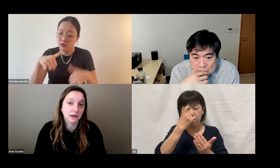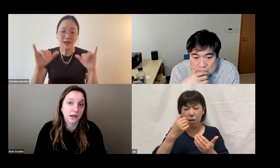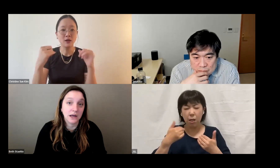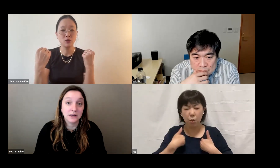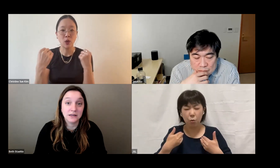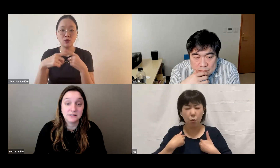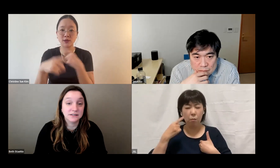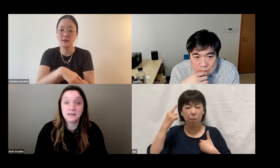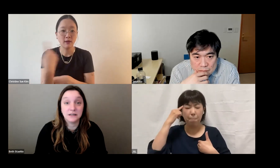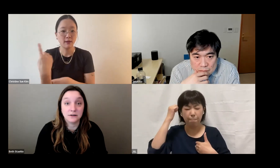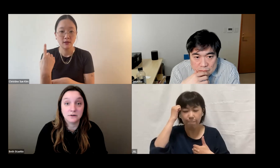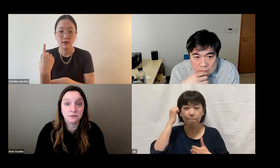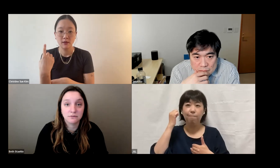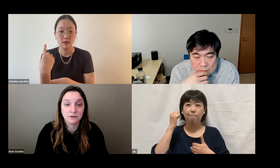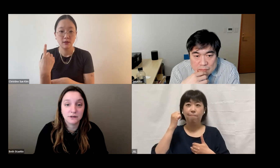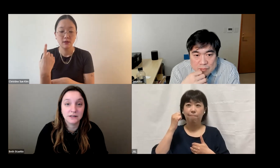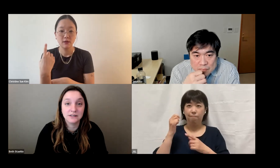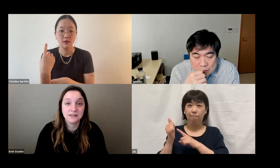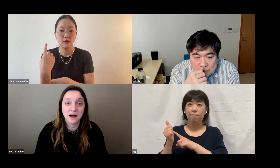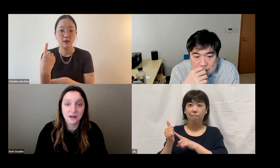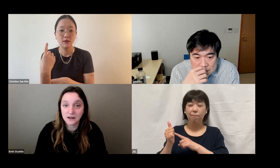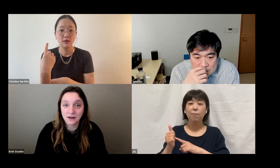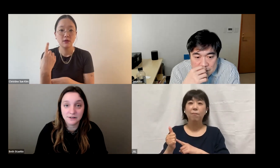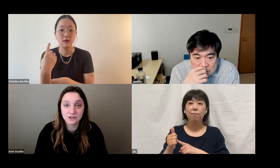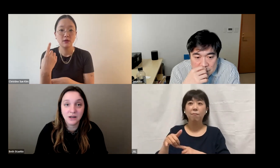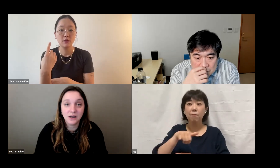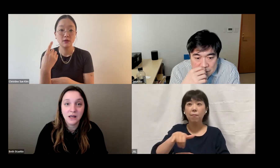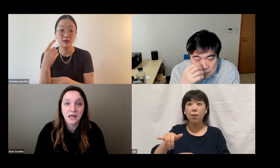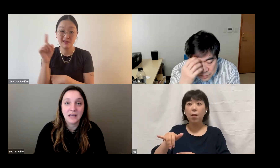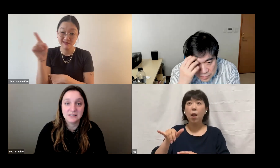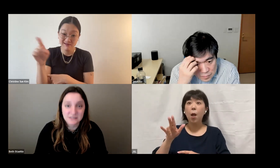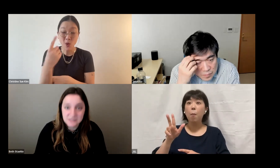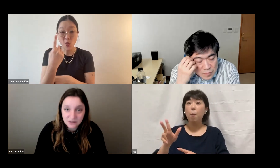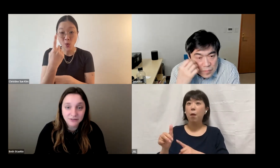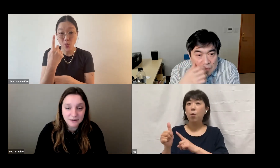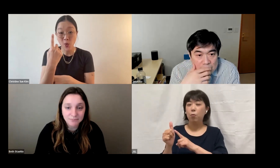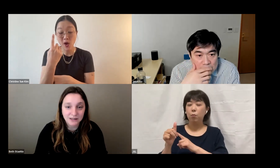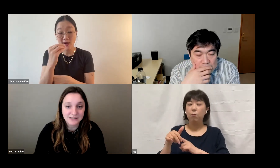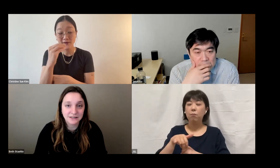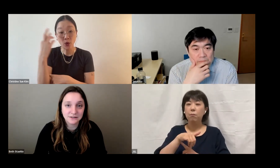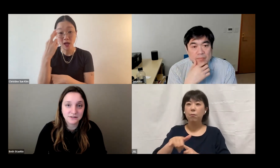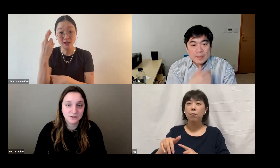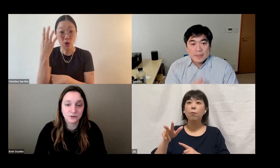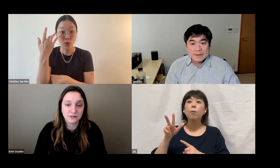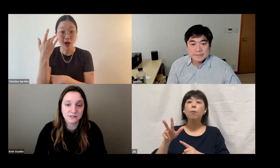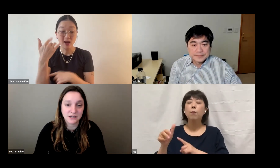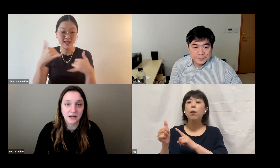And he succeeded. His ideology is still very present to this day,